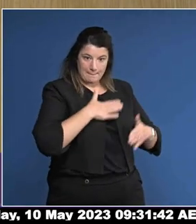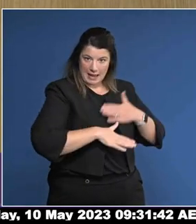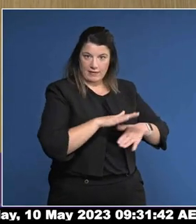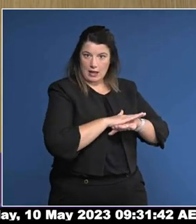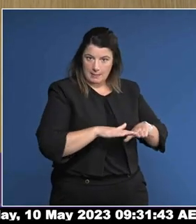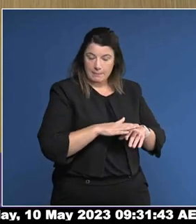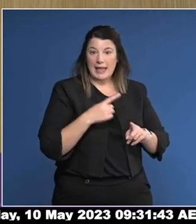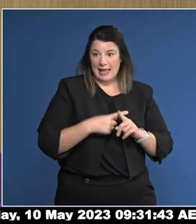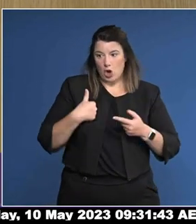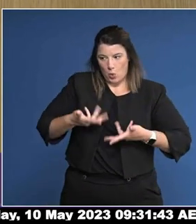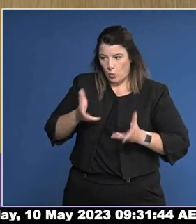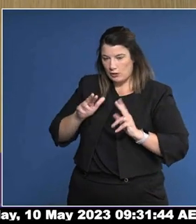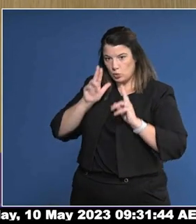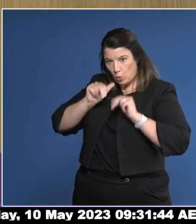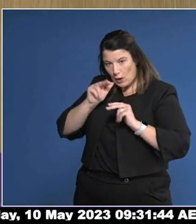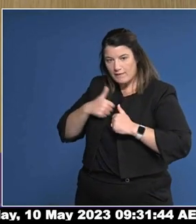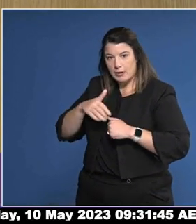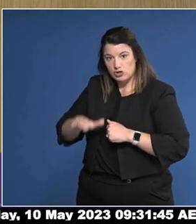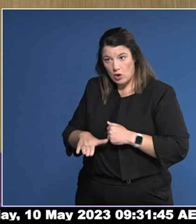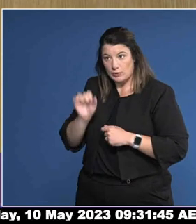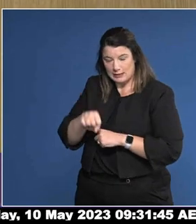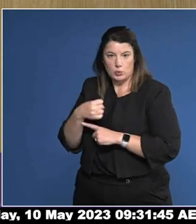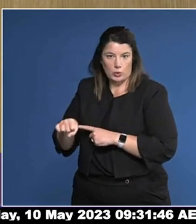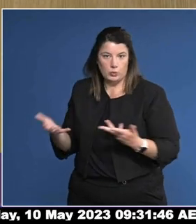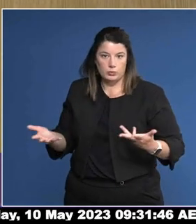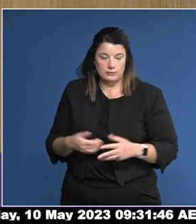assessed? DR CRAWFORD: That's right. You've said in paragraph 9 of your statement that: